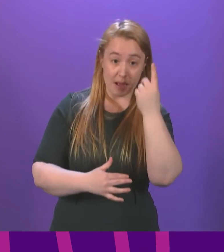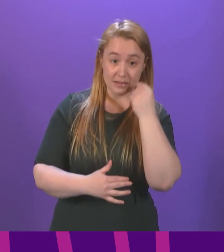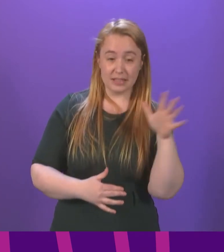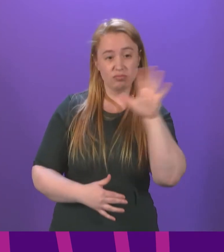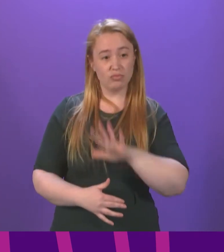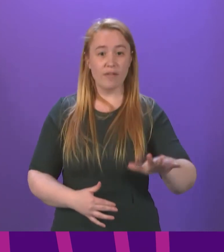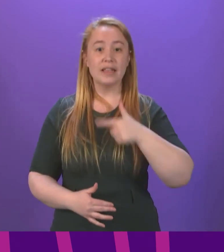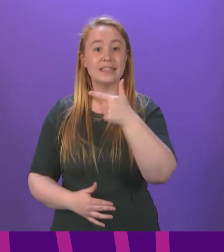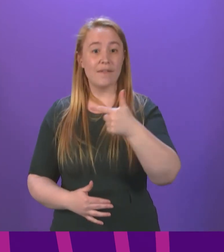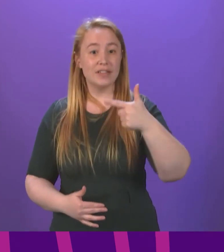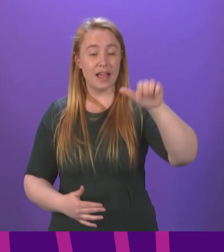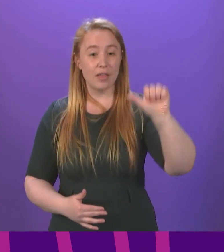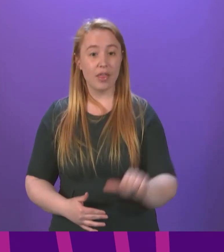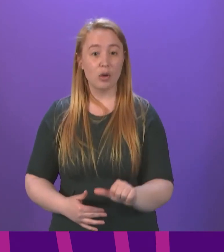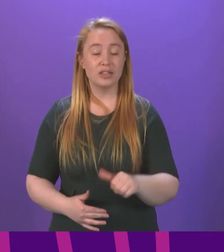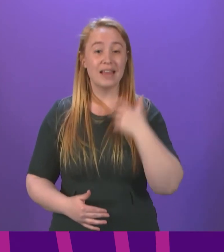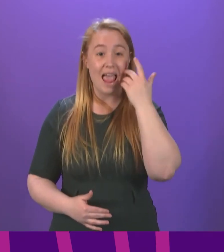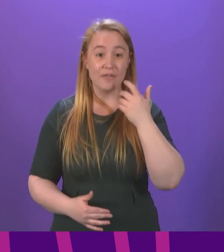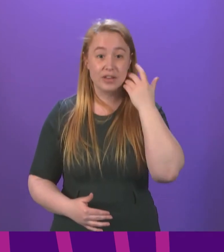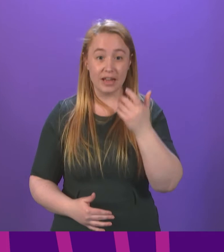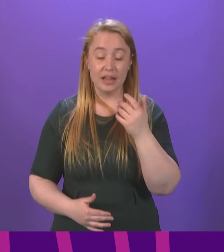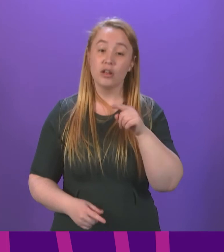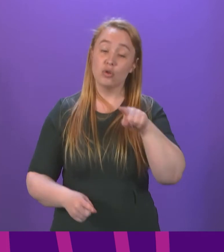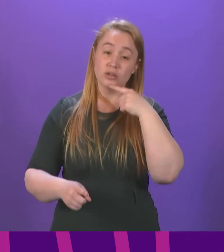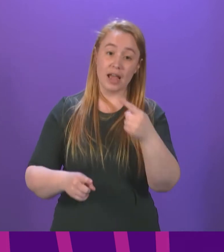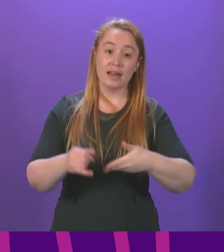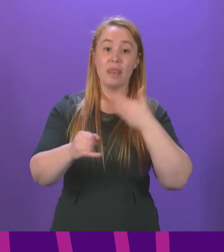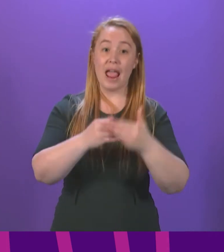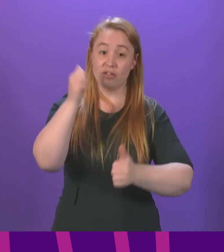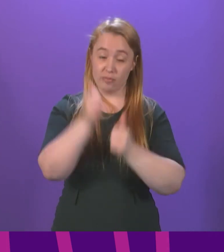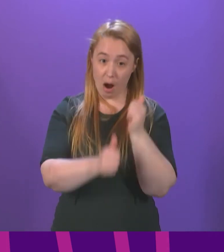a day. We have just been told that, by the end of March, the daily capacity across the